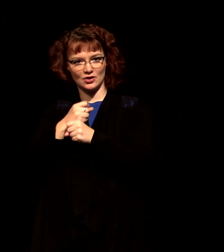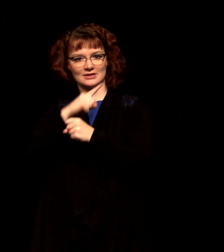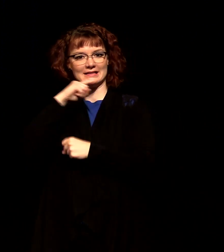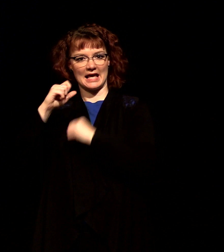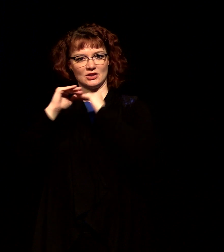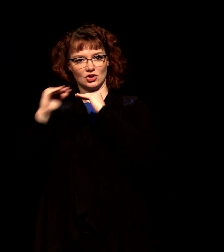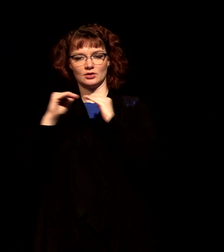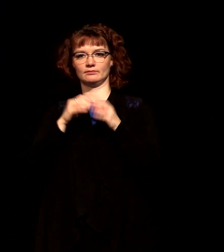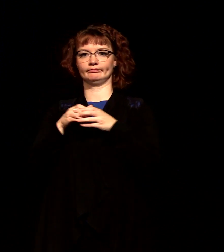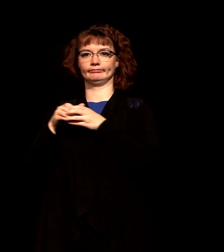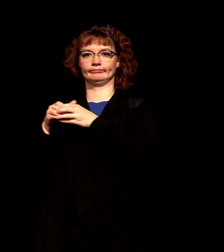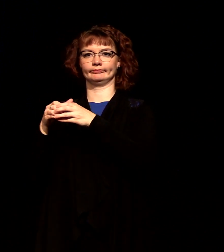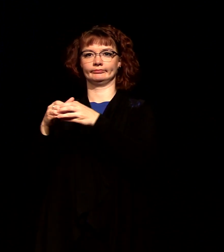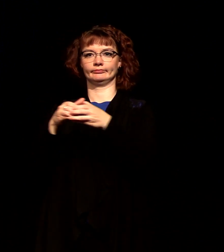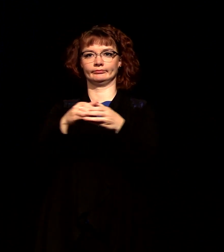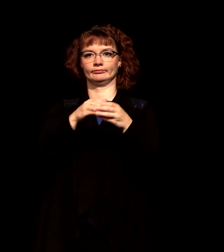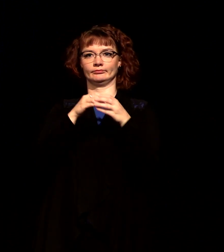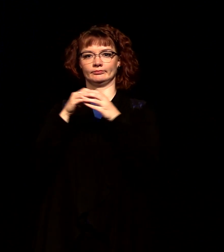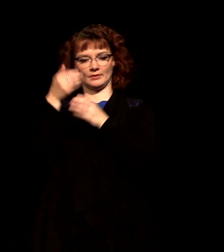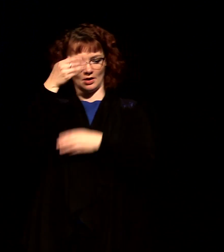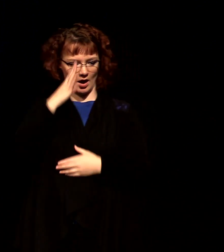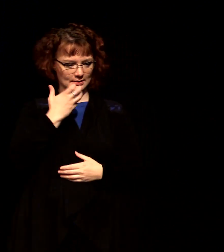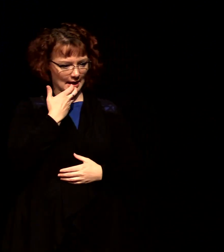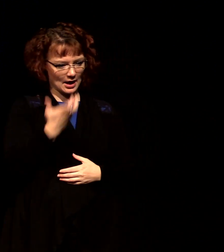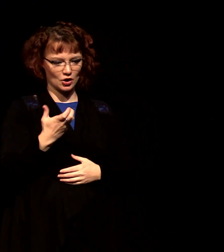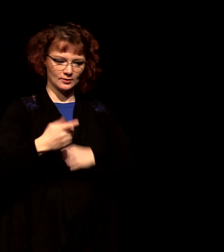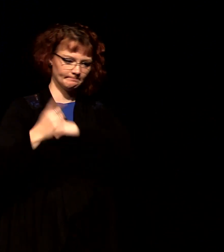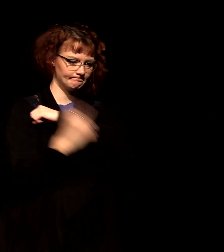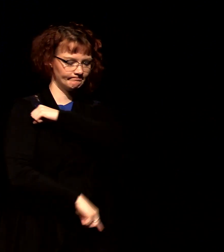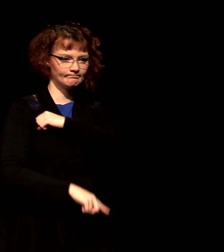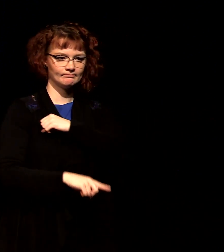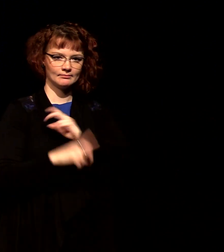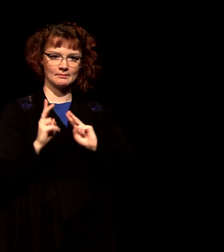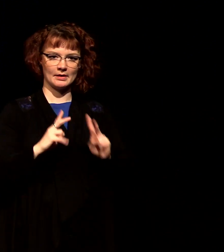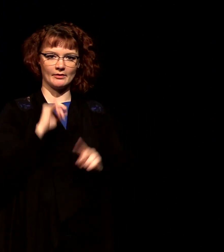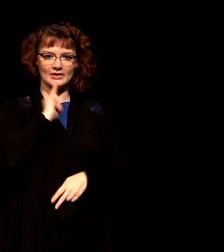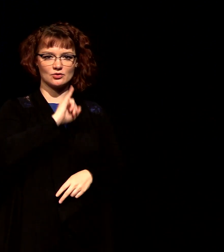even in the pain, God was with the Israelites, they weren't